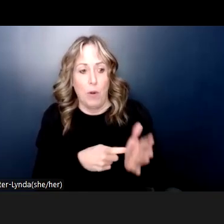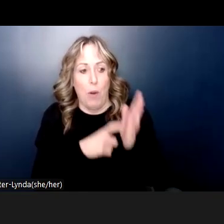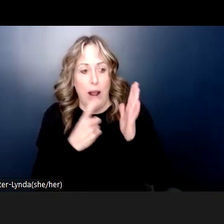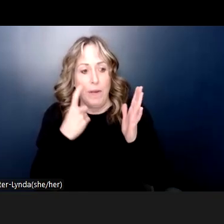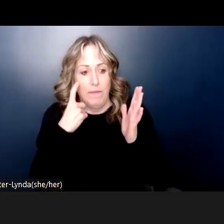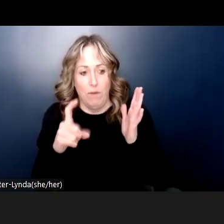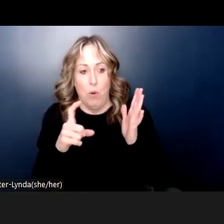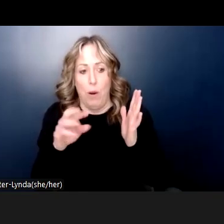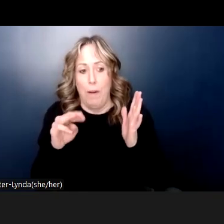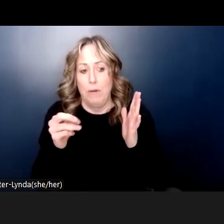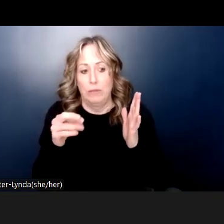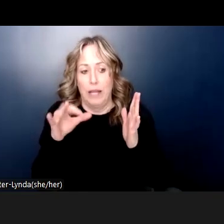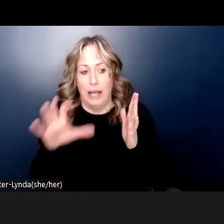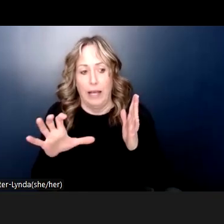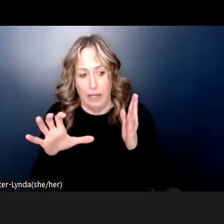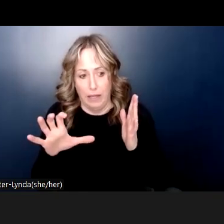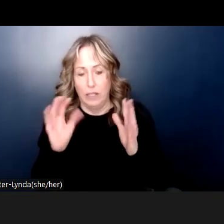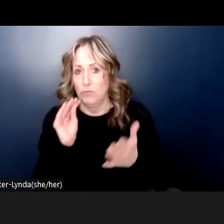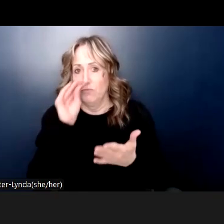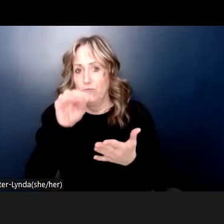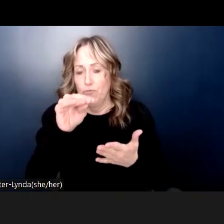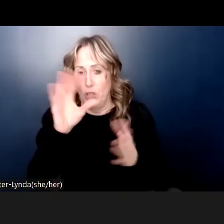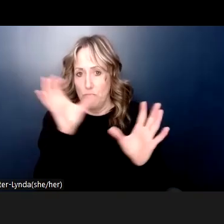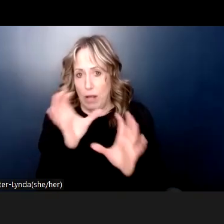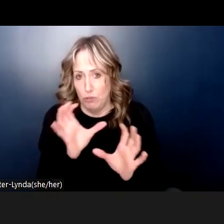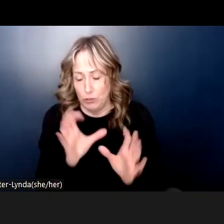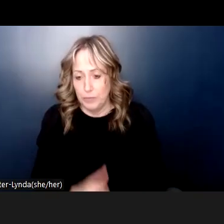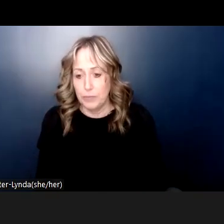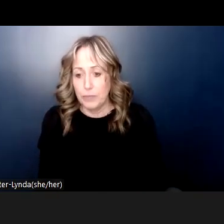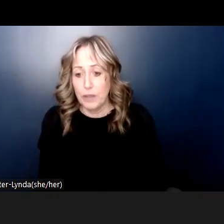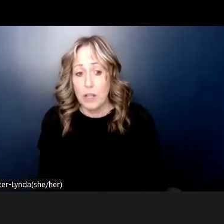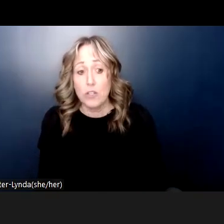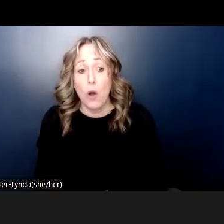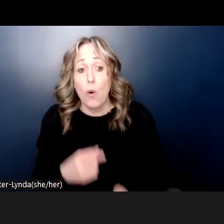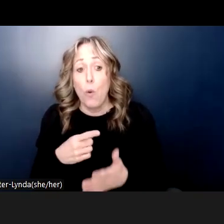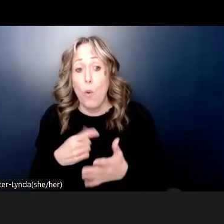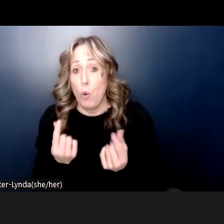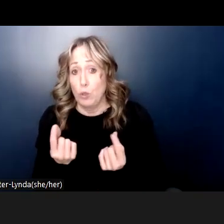Some of the items that are considered actionable from here is to,